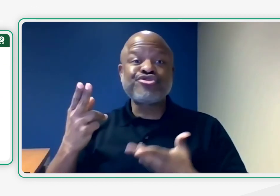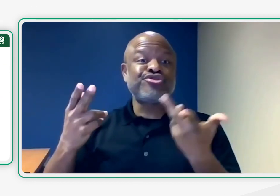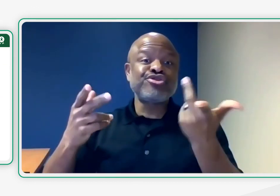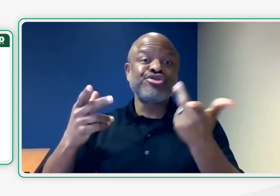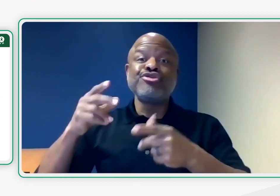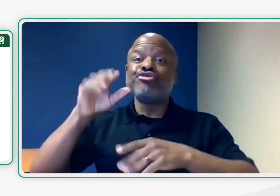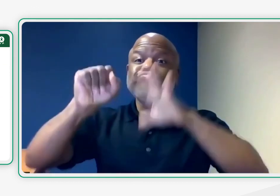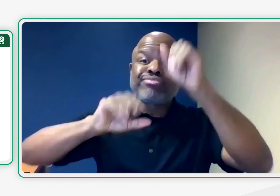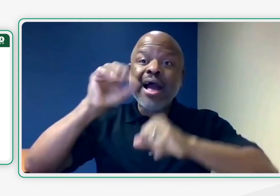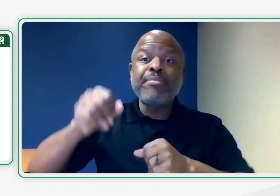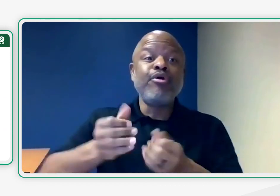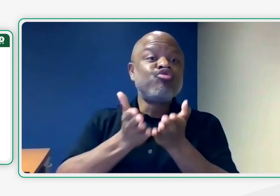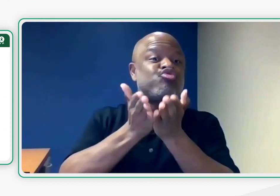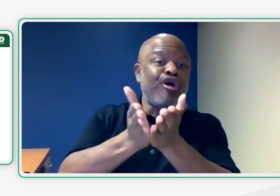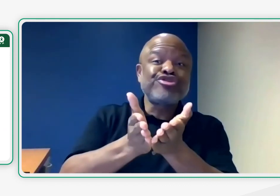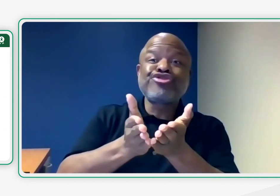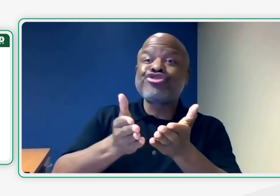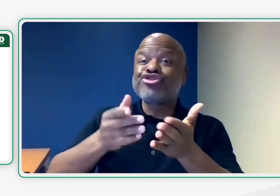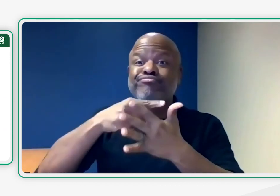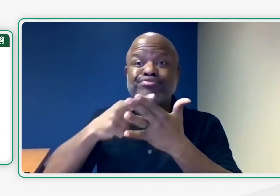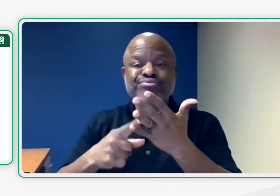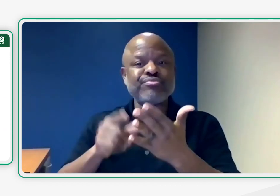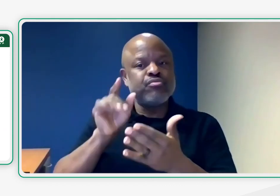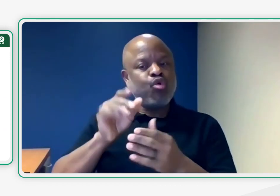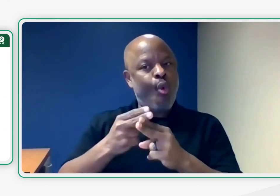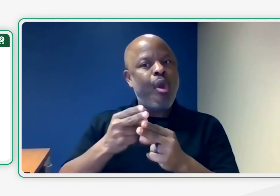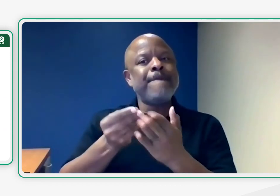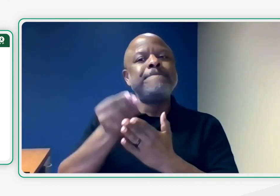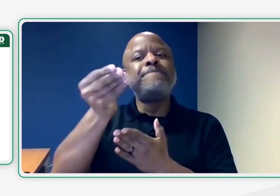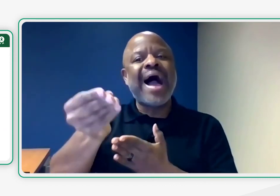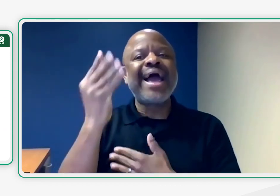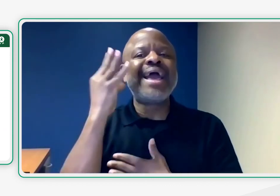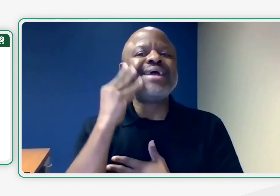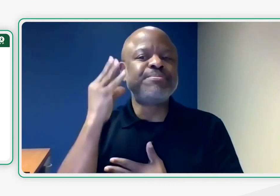Because later you can pay it off, and you can enjoy yourself traveling, going rock climbing, on